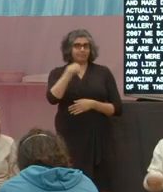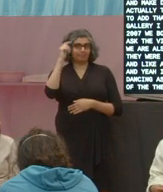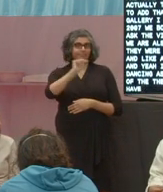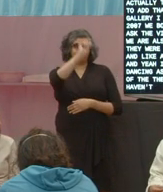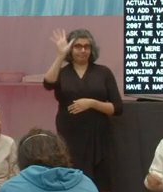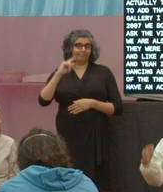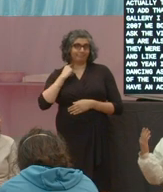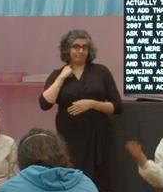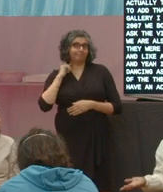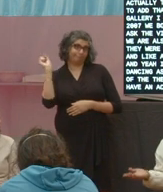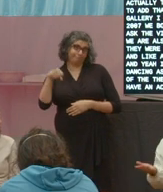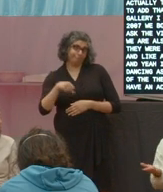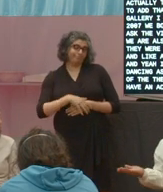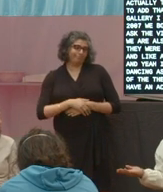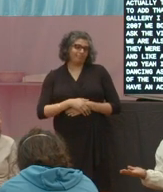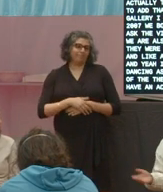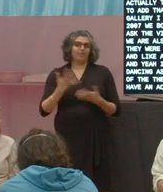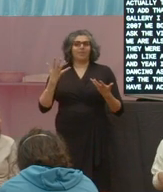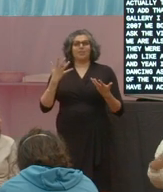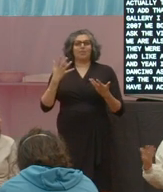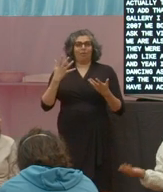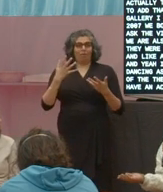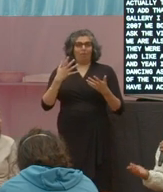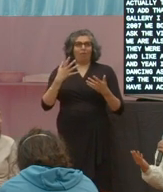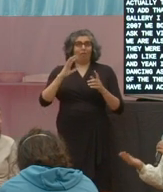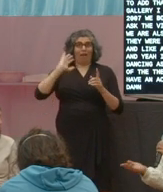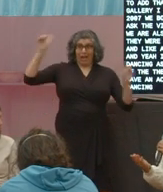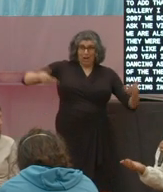accent. So I couldn't get any roles. So dancing and making up